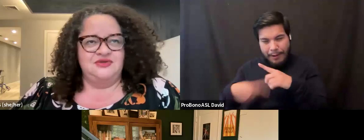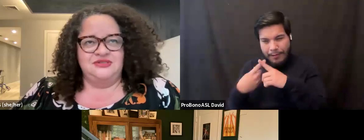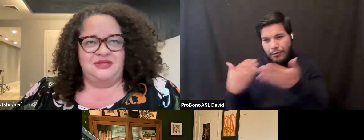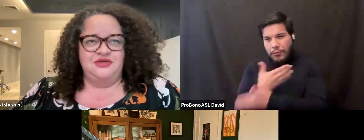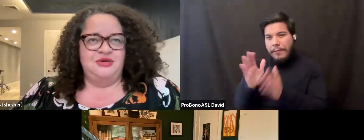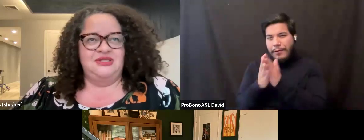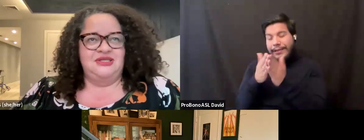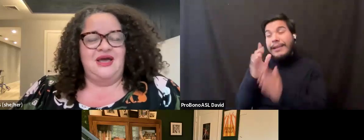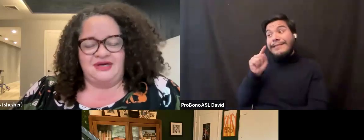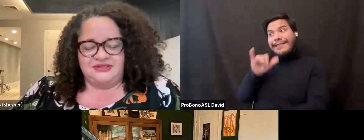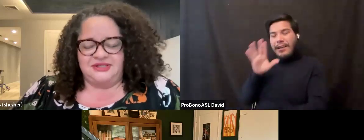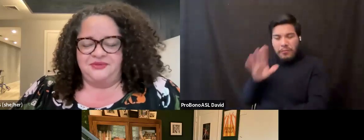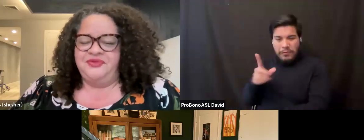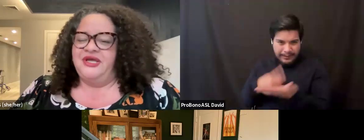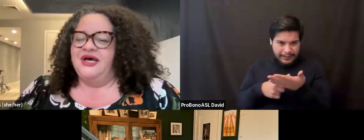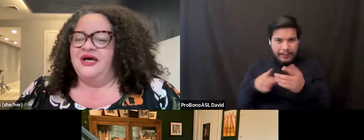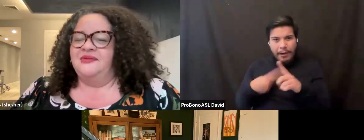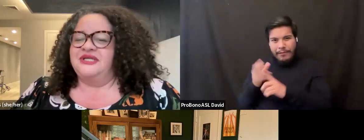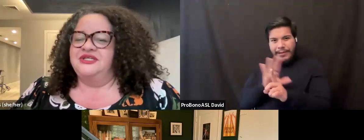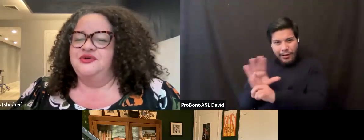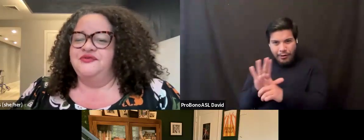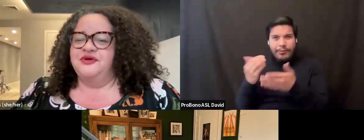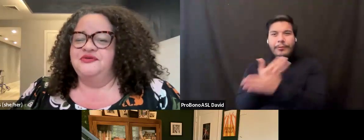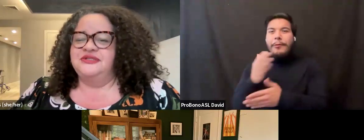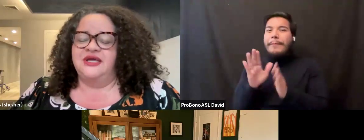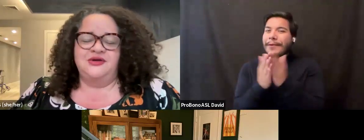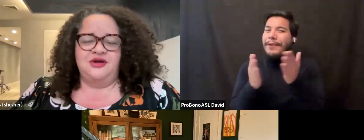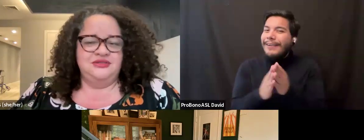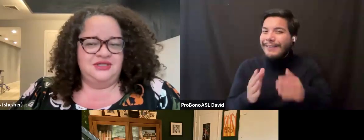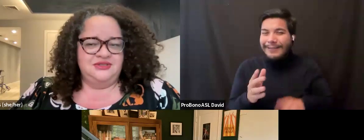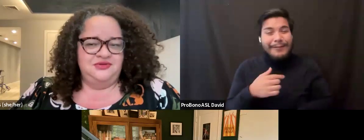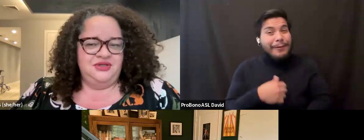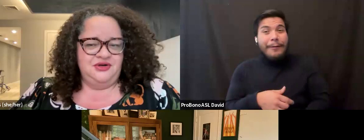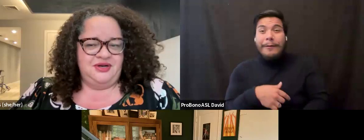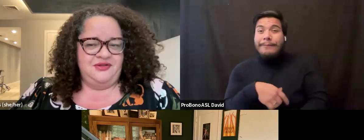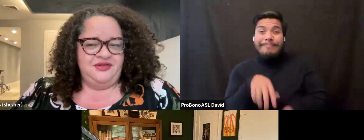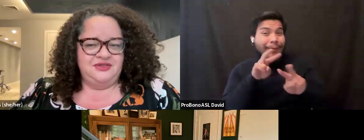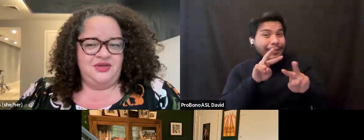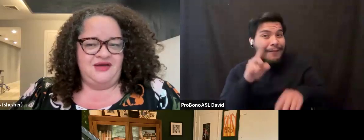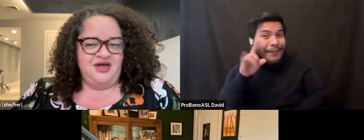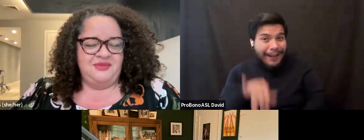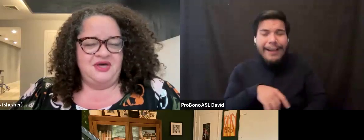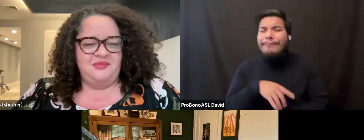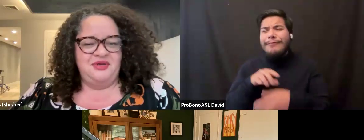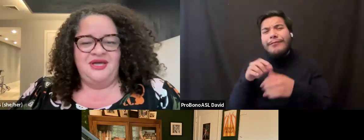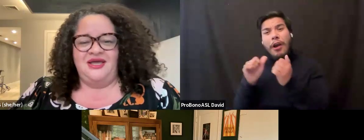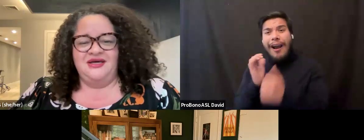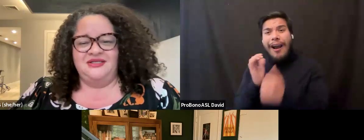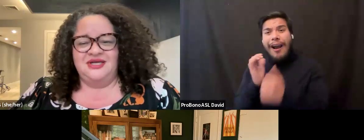talk to us about, the new book that they have out. So stay tuned for those. Get on our newsletter so you can learn about other things we have coming up and